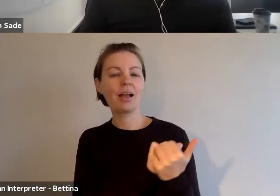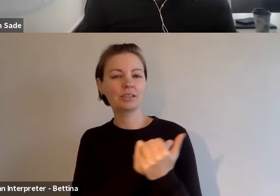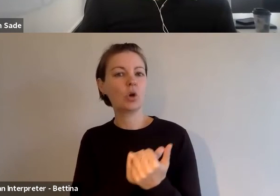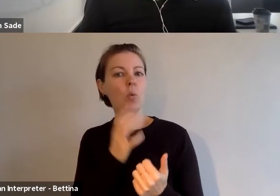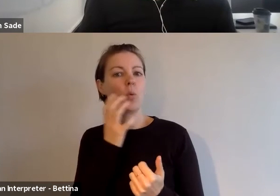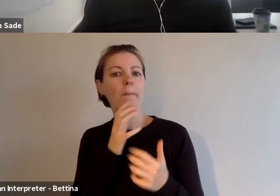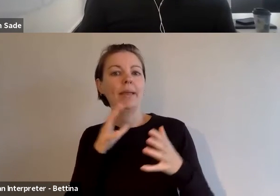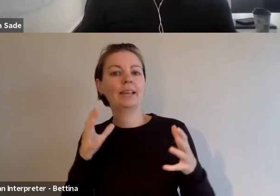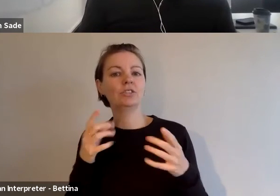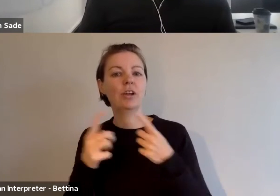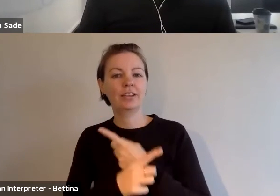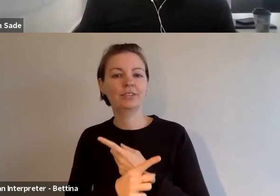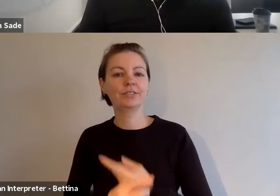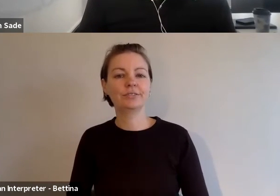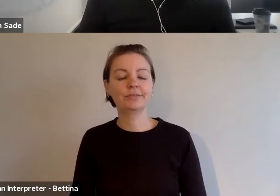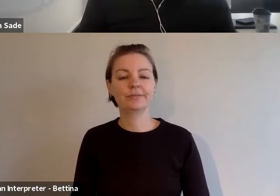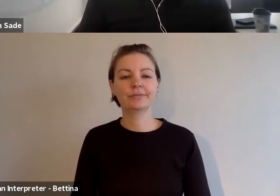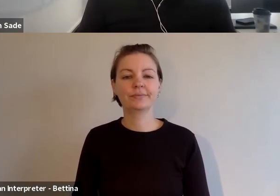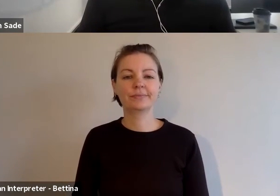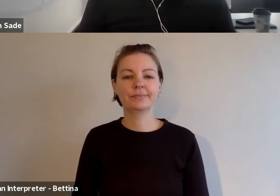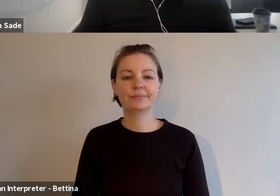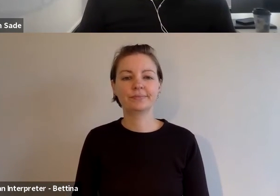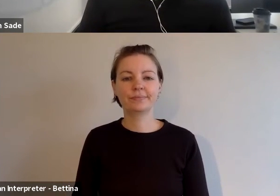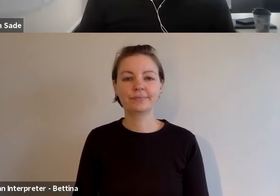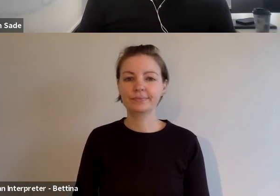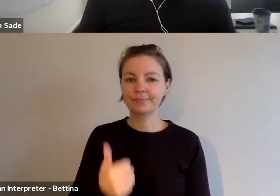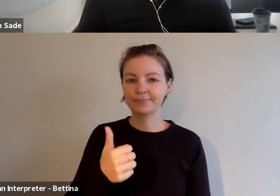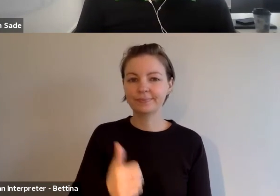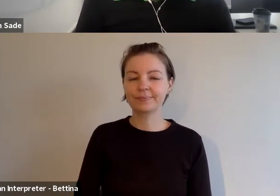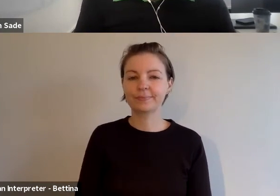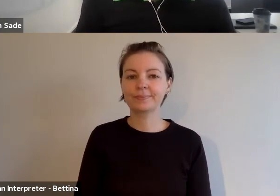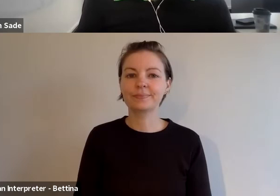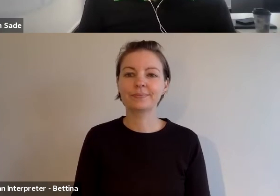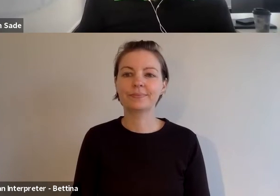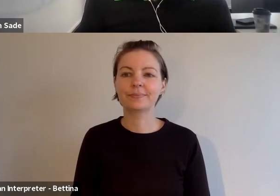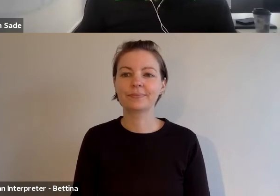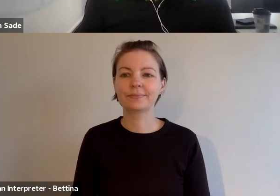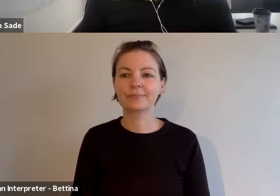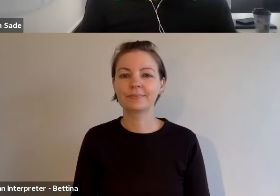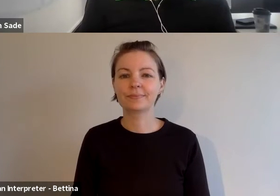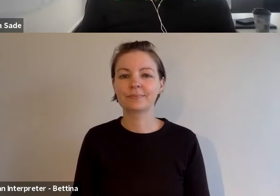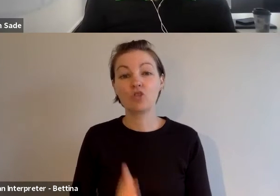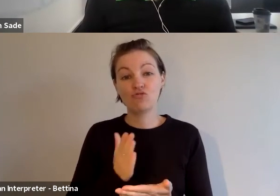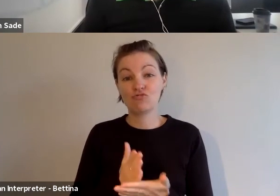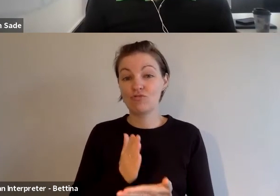Christen Cornell : Great. And I guess I would just add it's a reputation of my final point in my